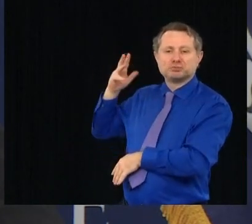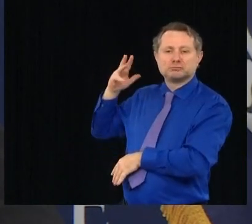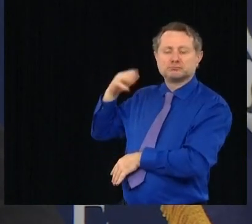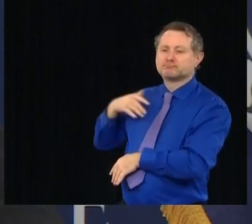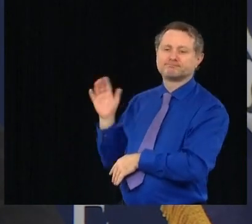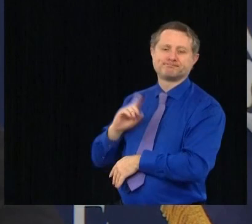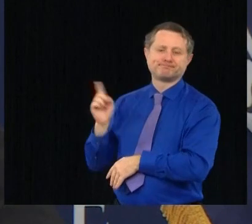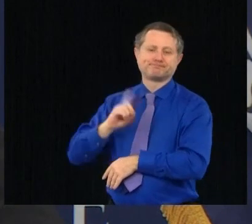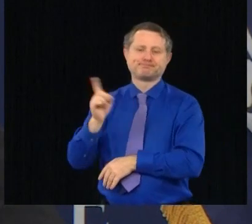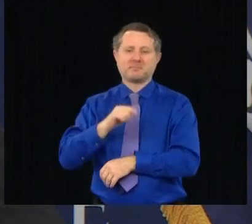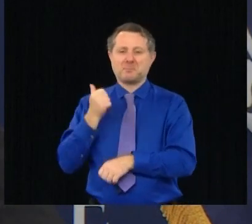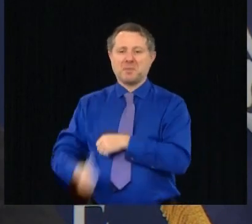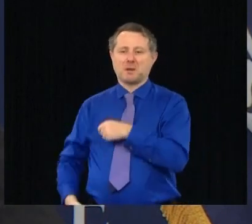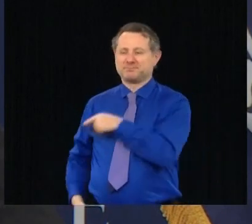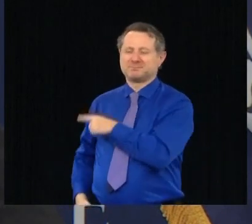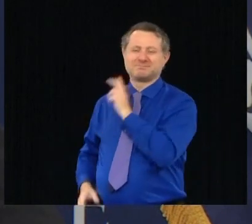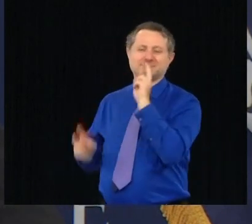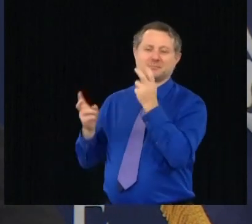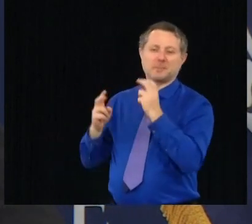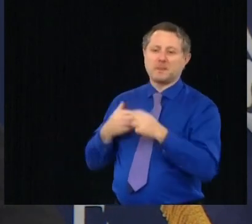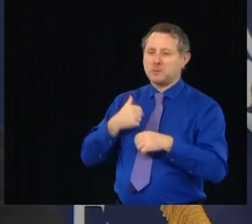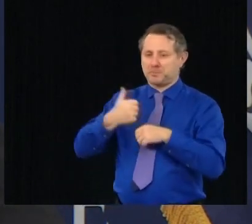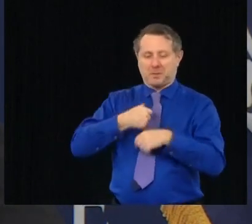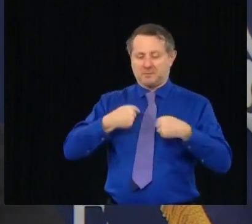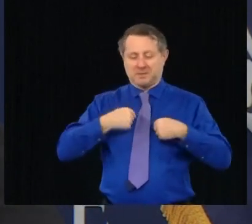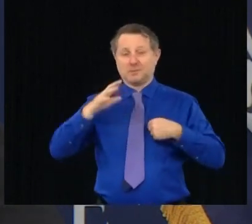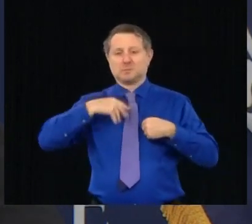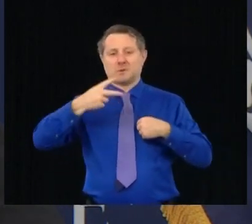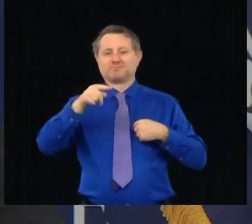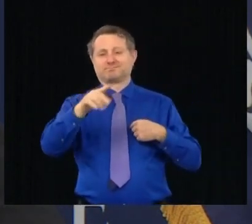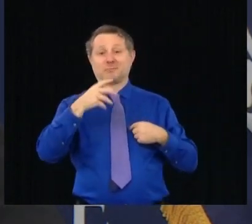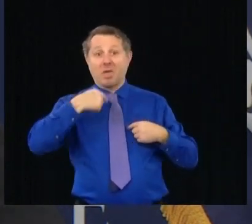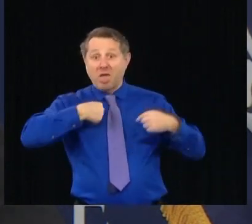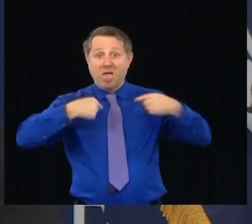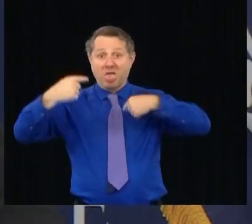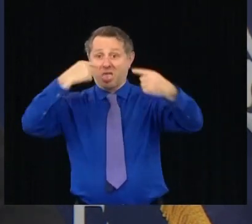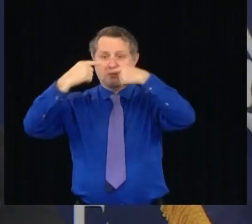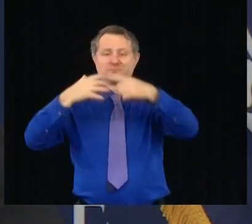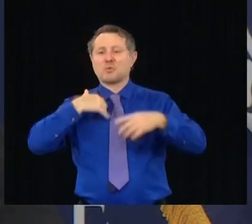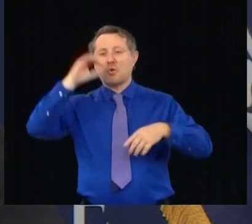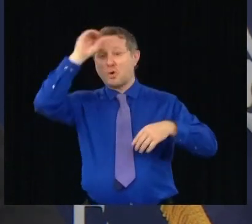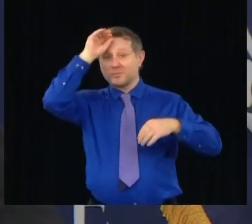I'M NOT GOING TO GUESS,0r I'M N GOING TO OPINE.